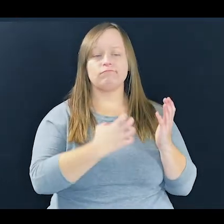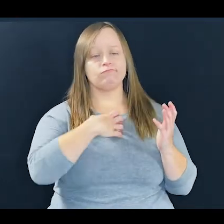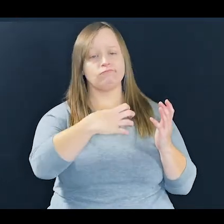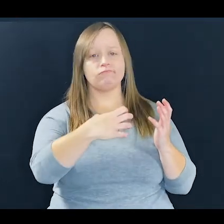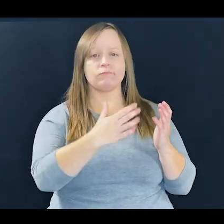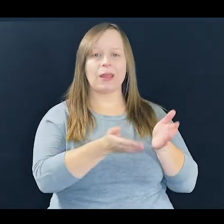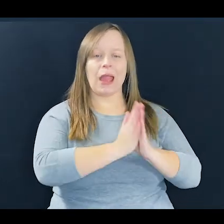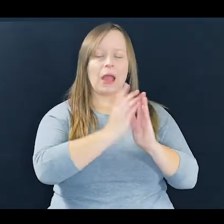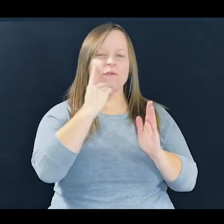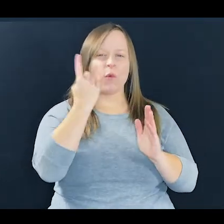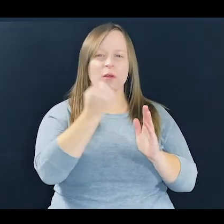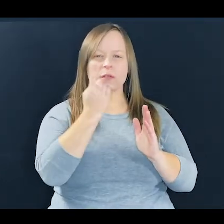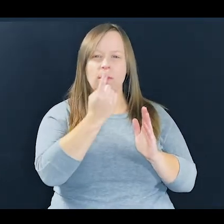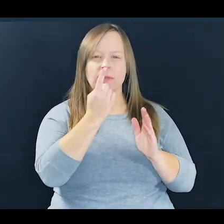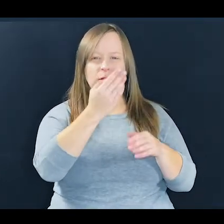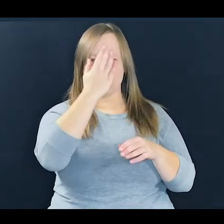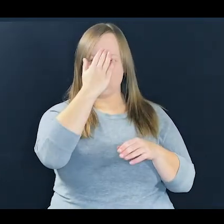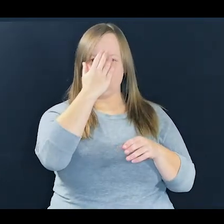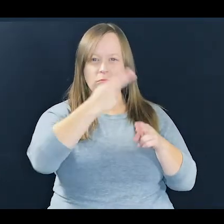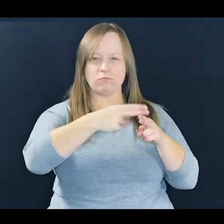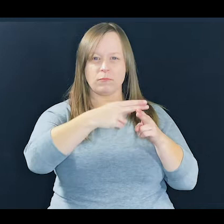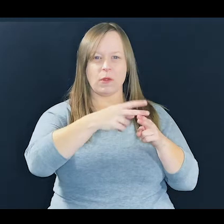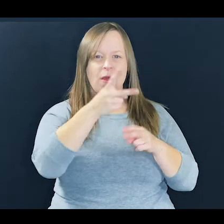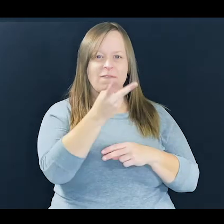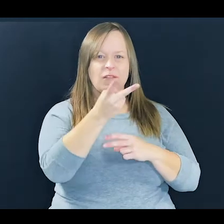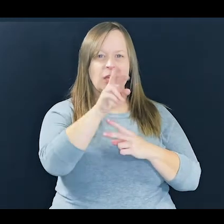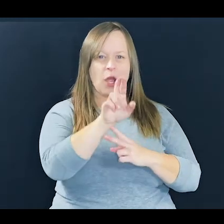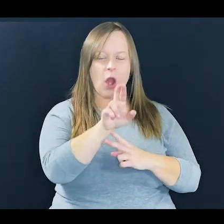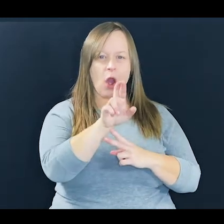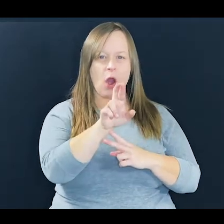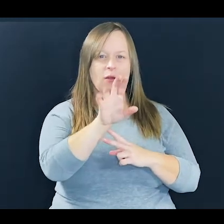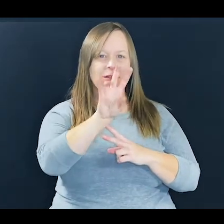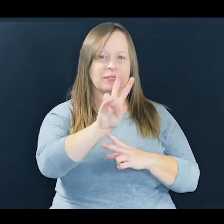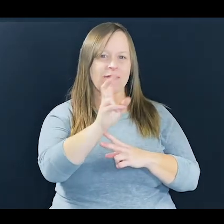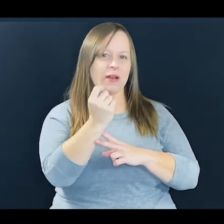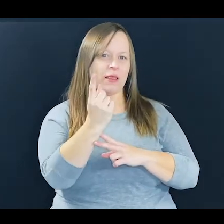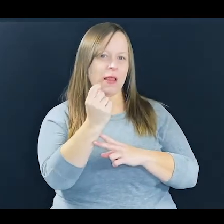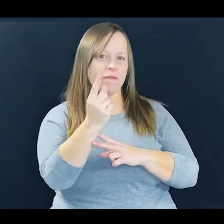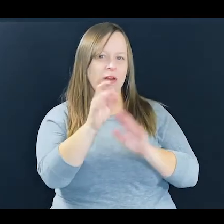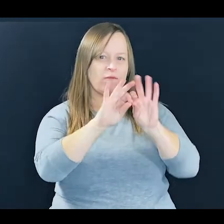ask for something that is known as the VR-711 form,